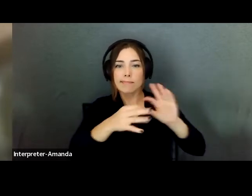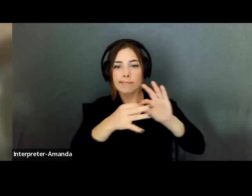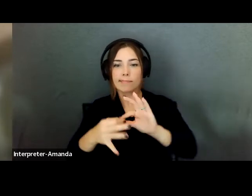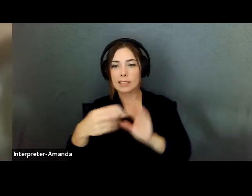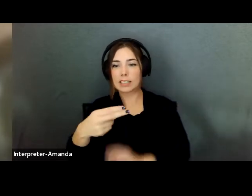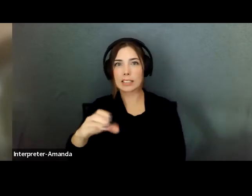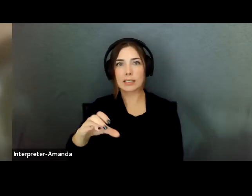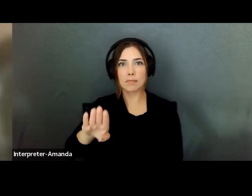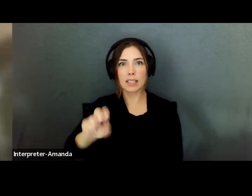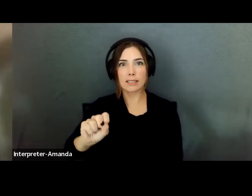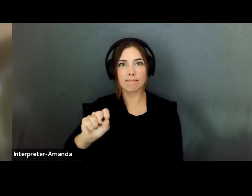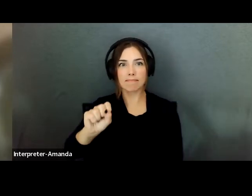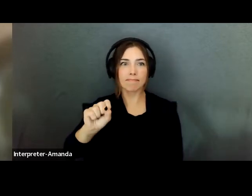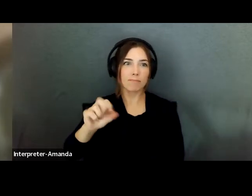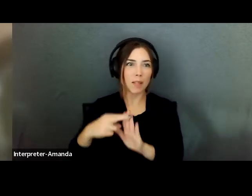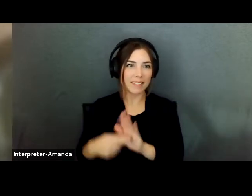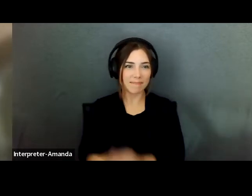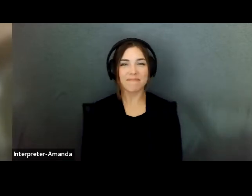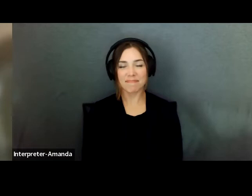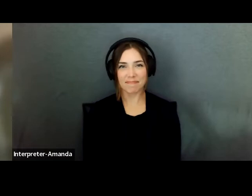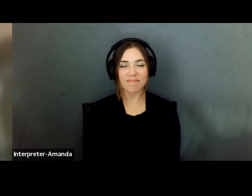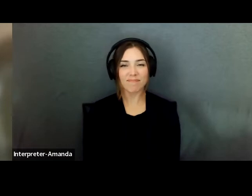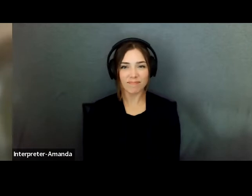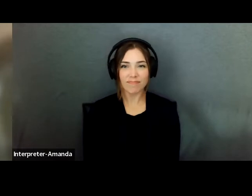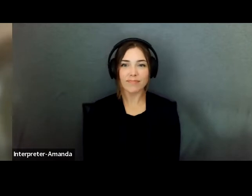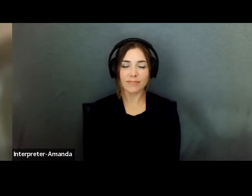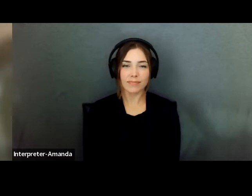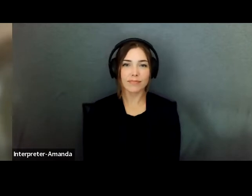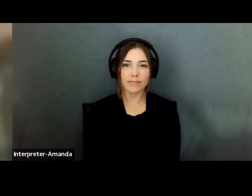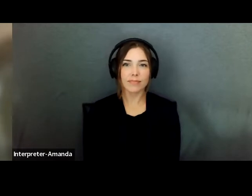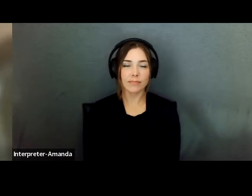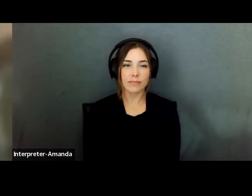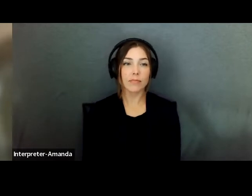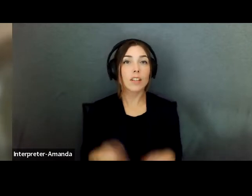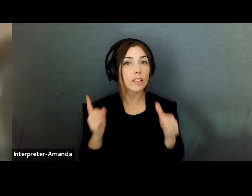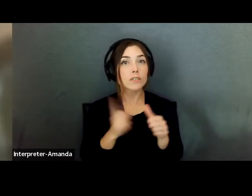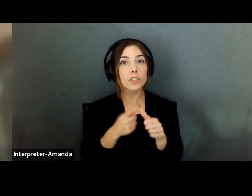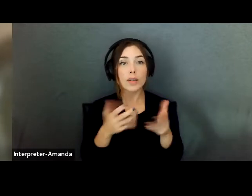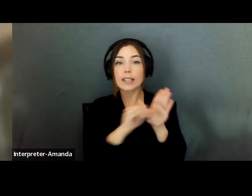So here we are. So I want to start with just identifying talking a little bit about building and bridging partnerships